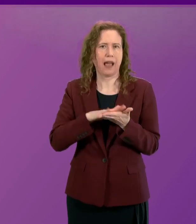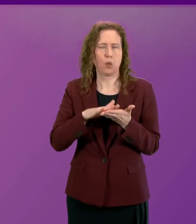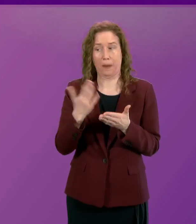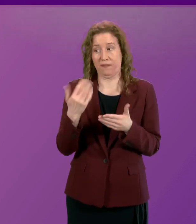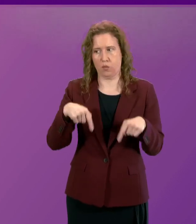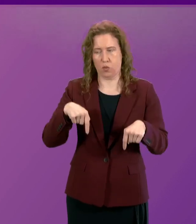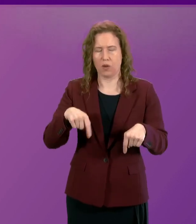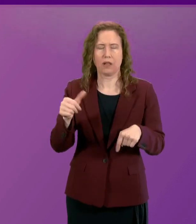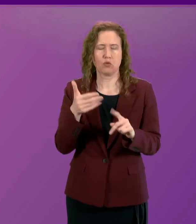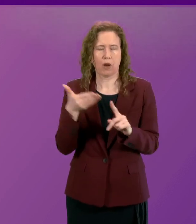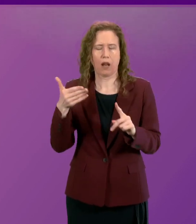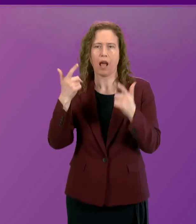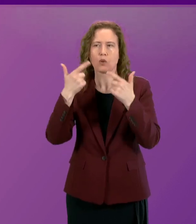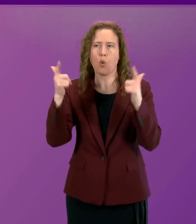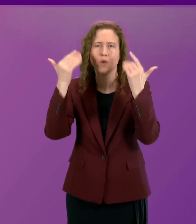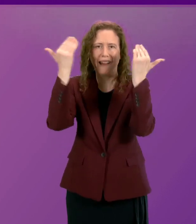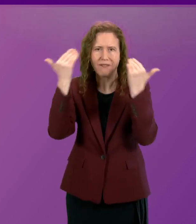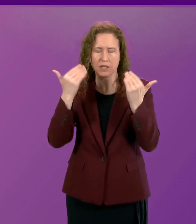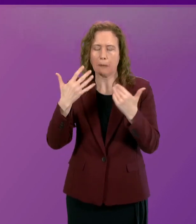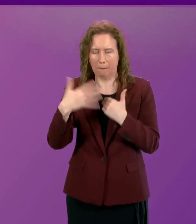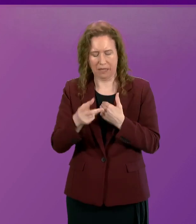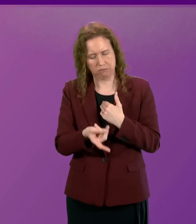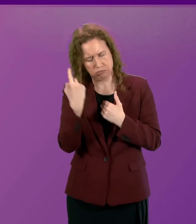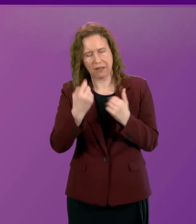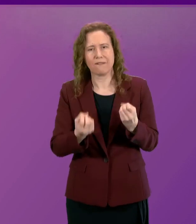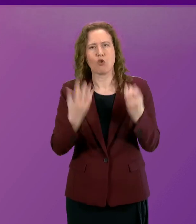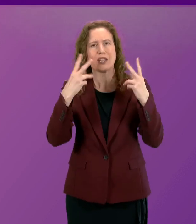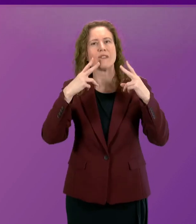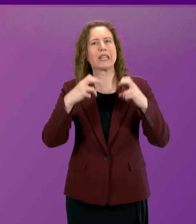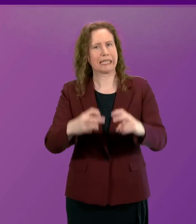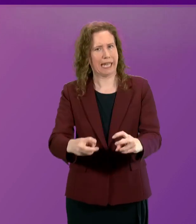recognises, the Lord Advocate has instructed a fresh investigation into Demi’s death,